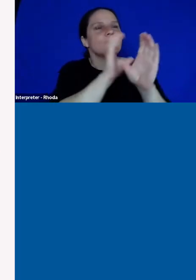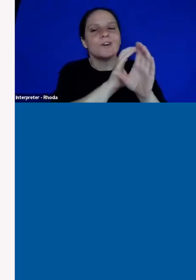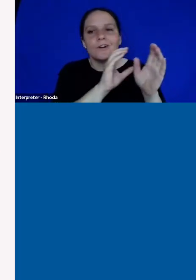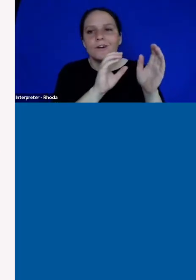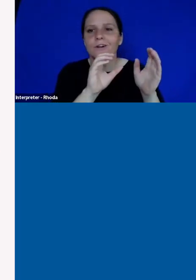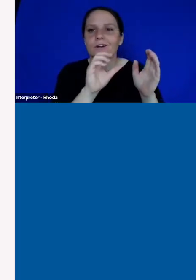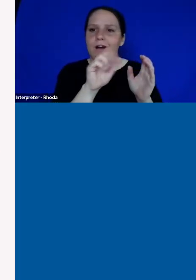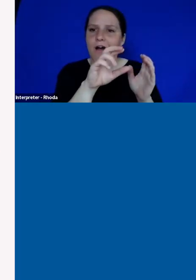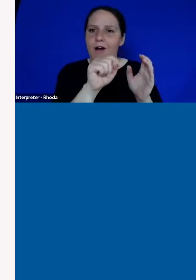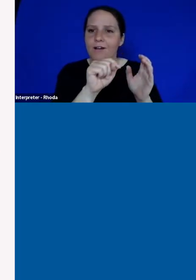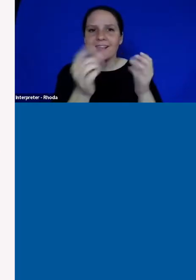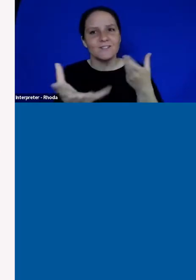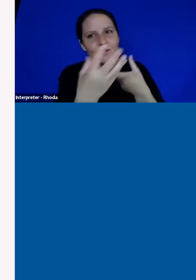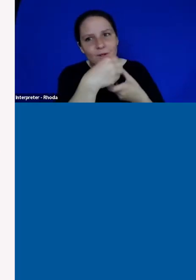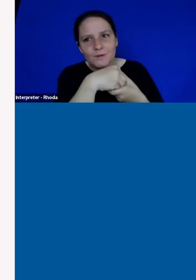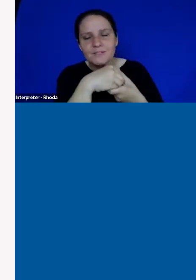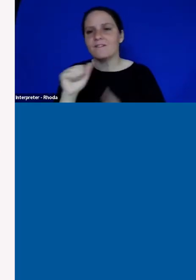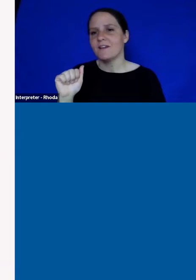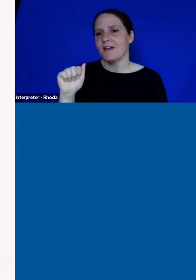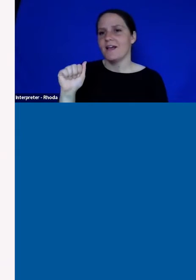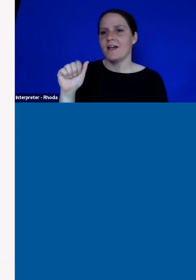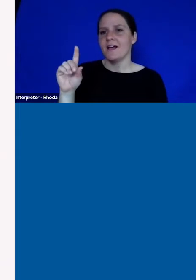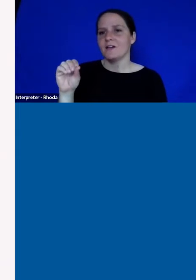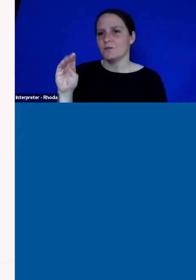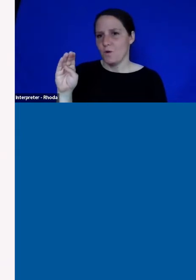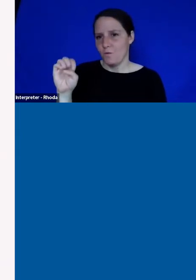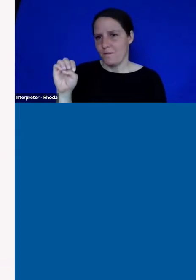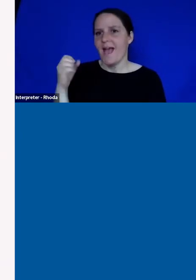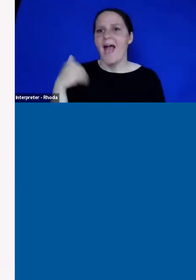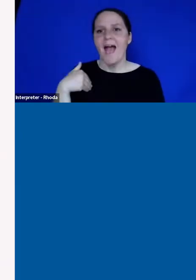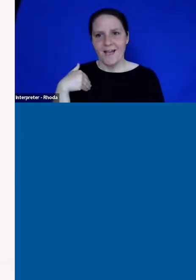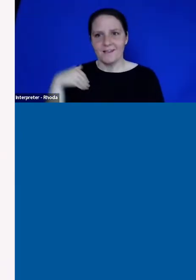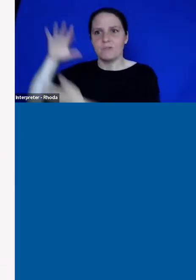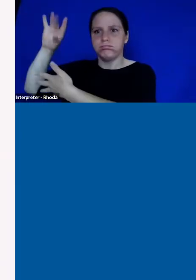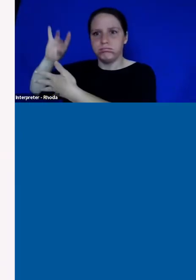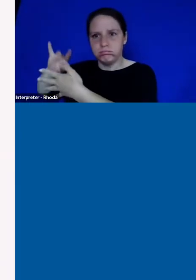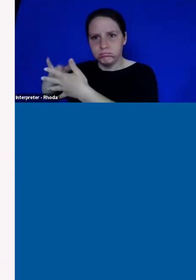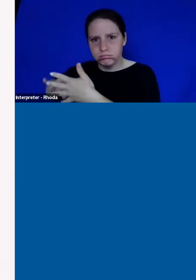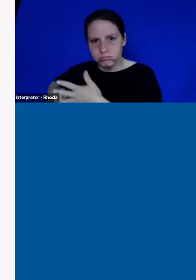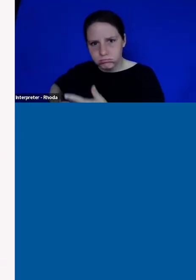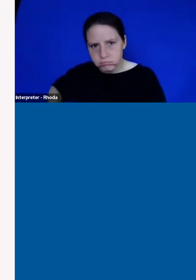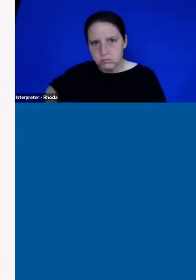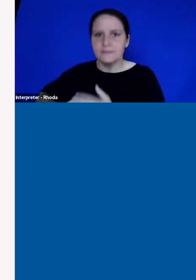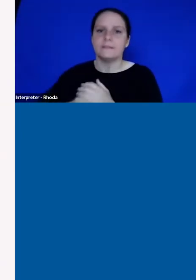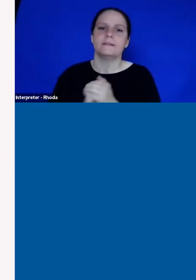as well as Disabled in Here is a great stock image and Illustration Campaign actually created